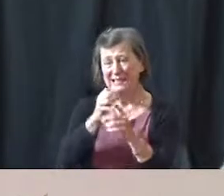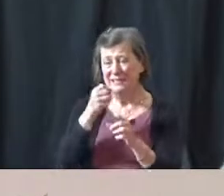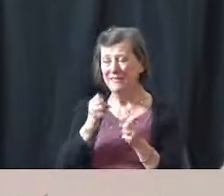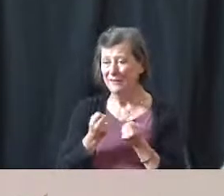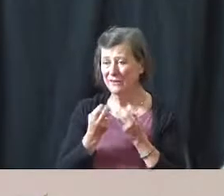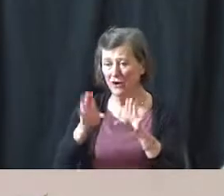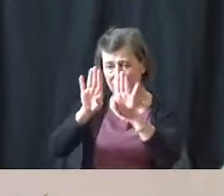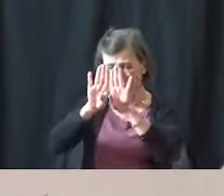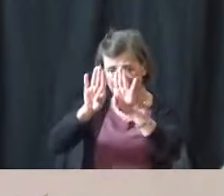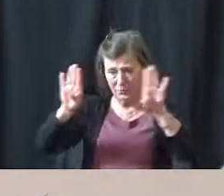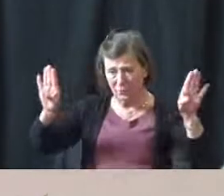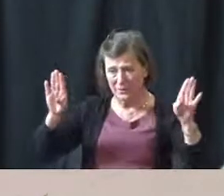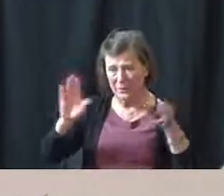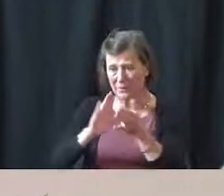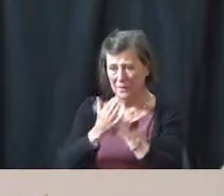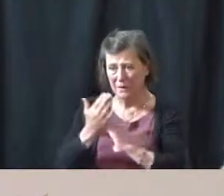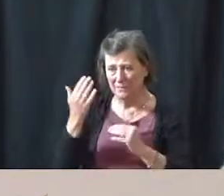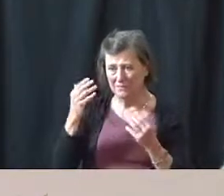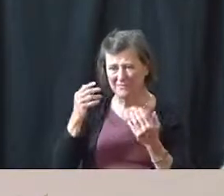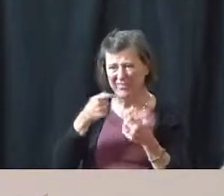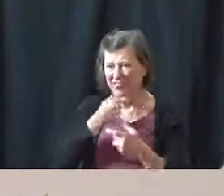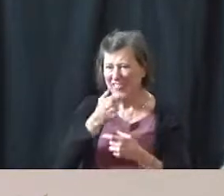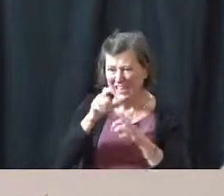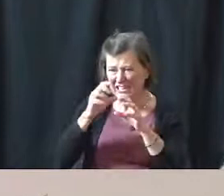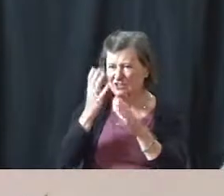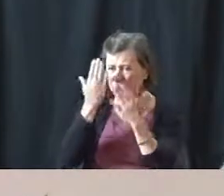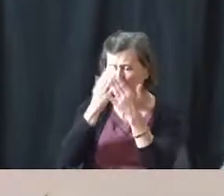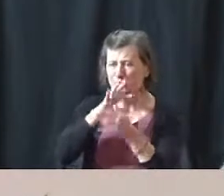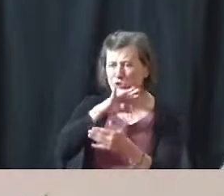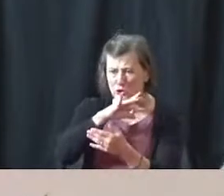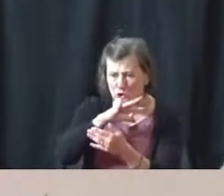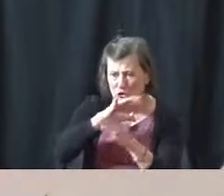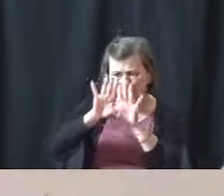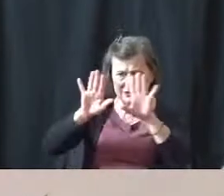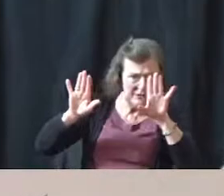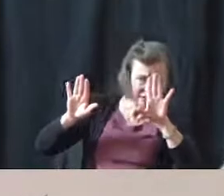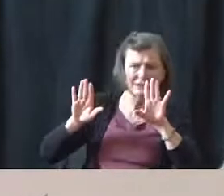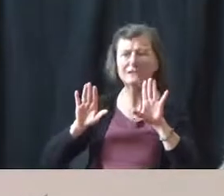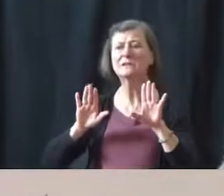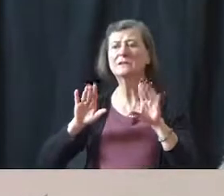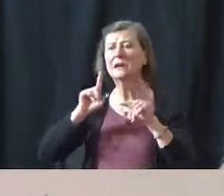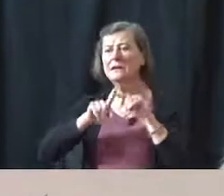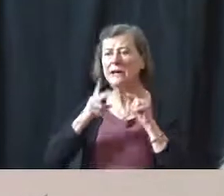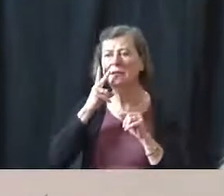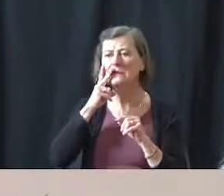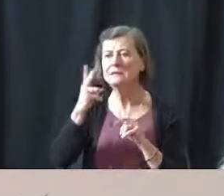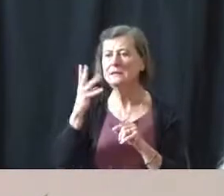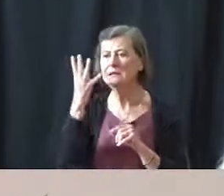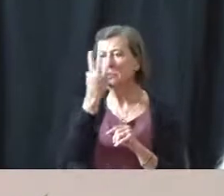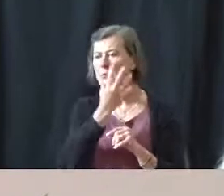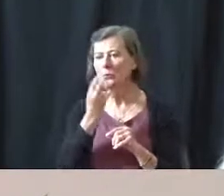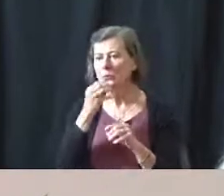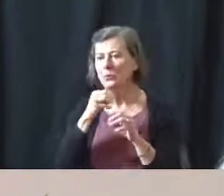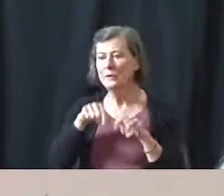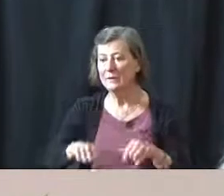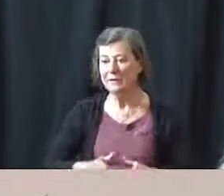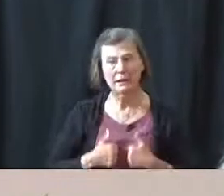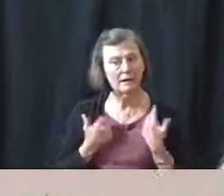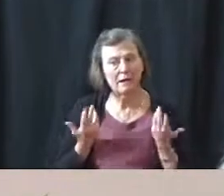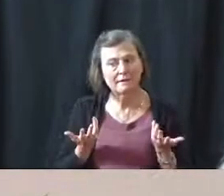sometimes so thick, you can no longer behold the beauty of this life.